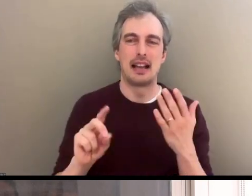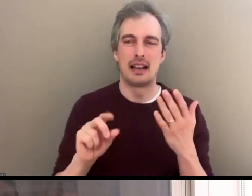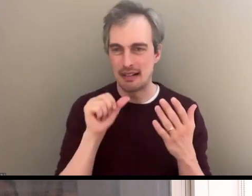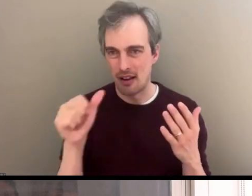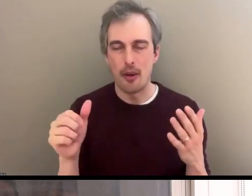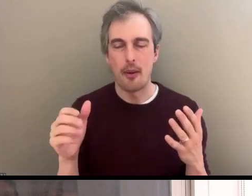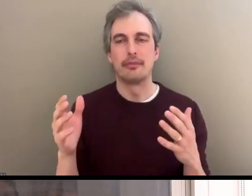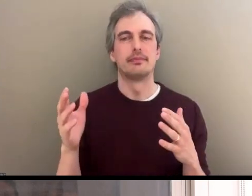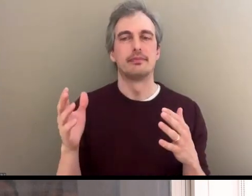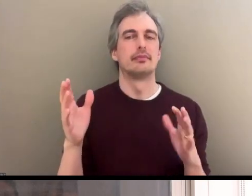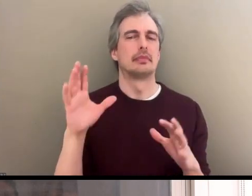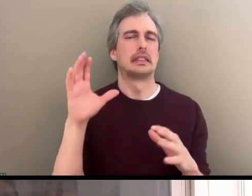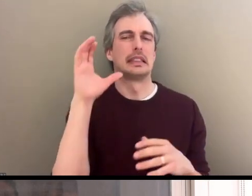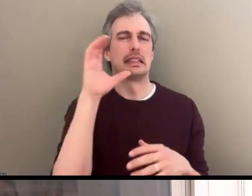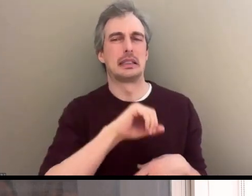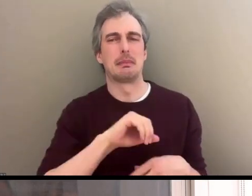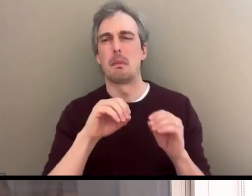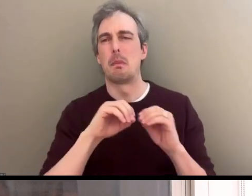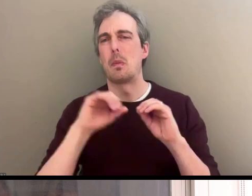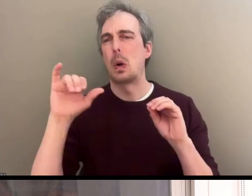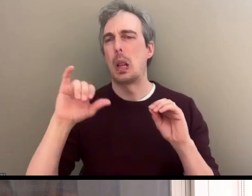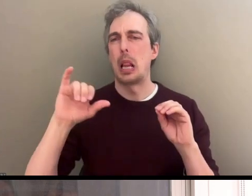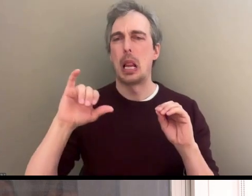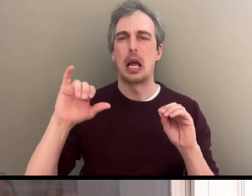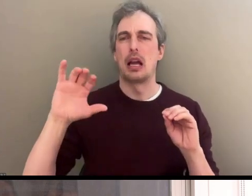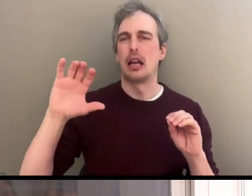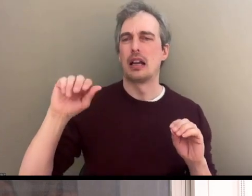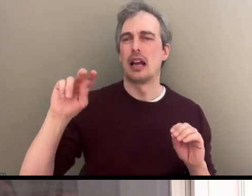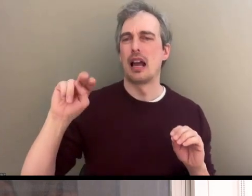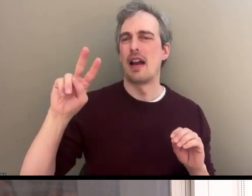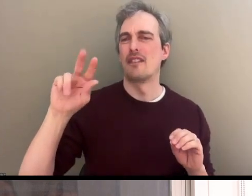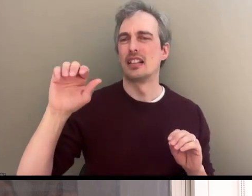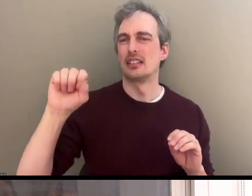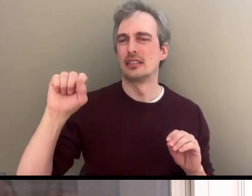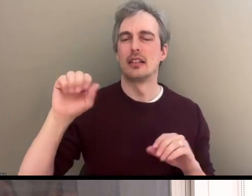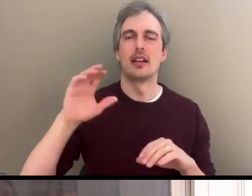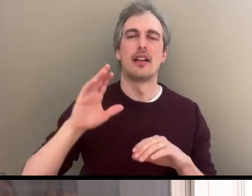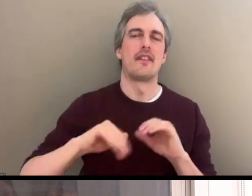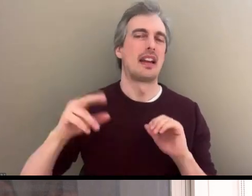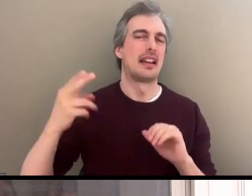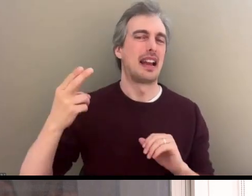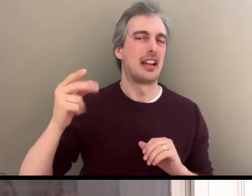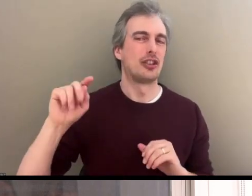I assume it's kind of more canvas-y than HTML-y.